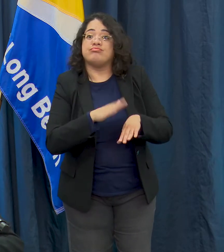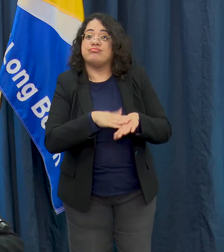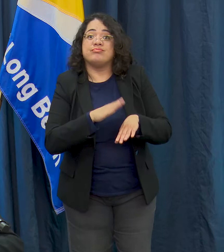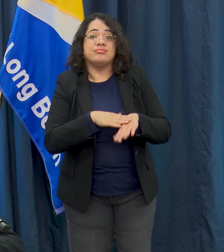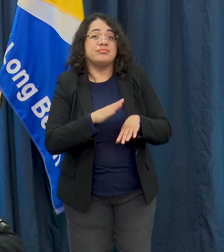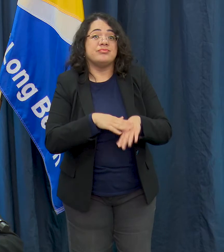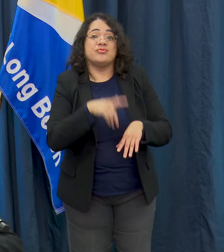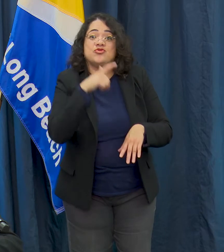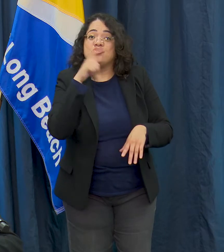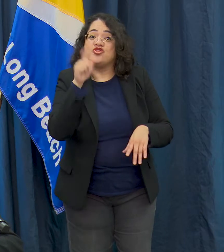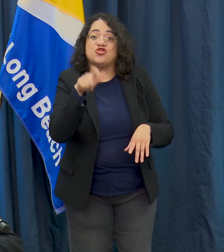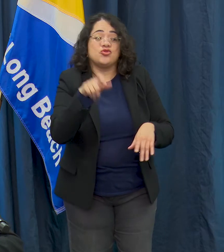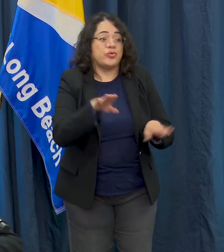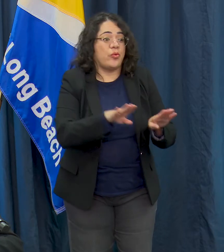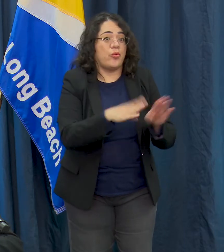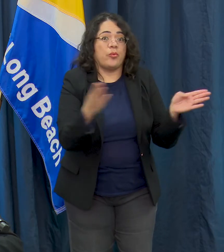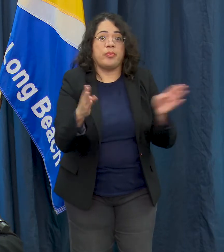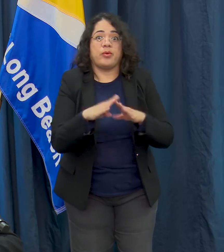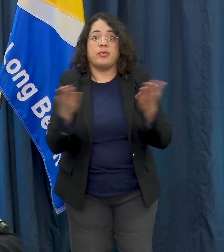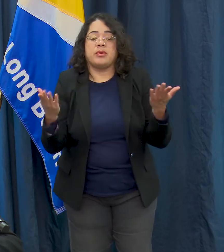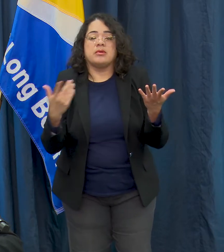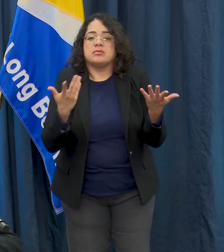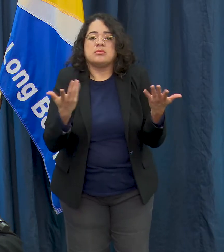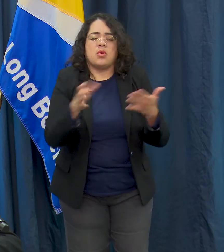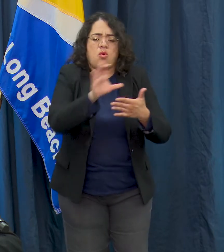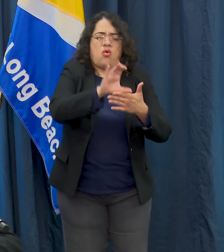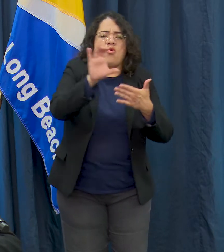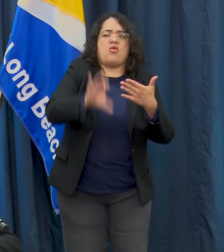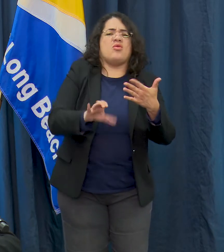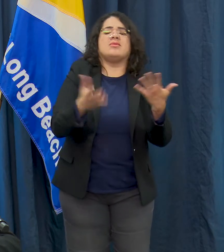week or two, we don't know the answer to that. I think it's wise for us to